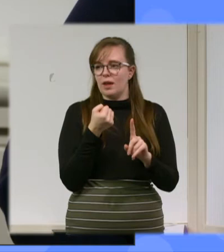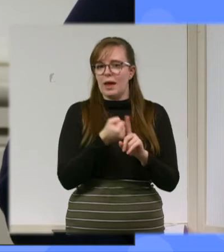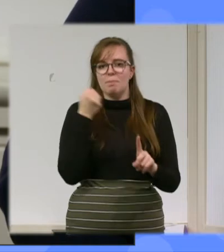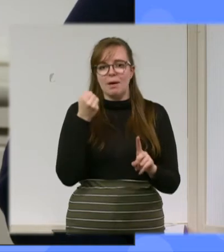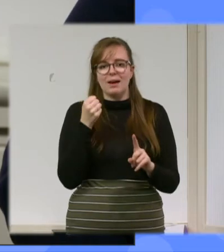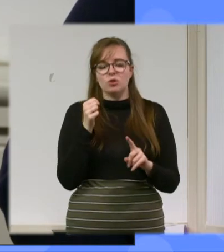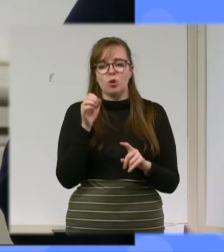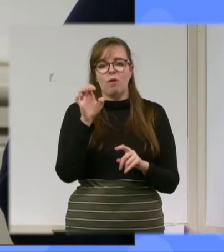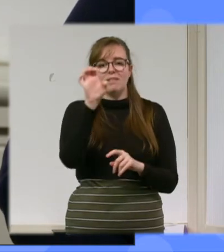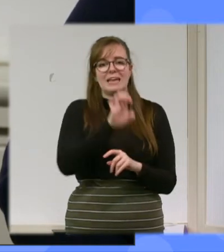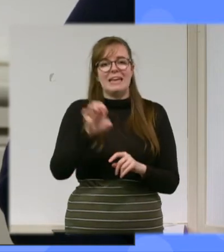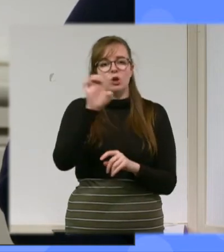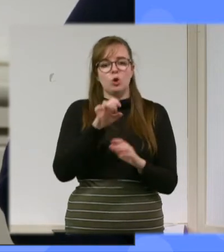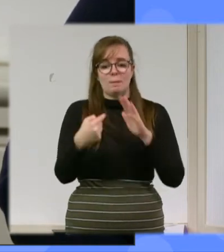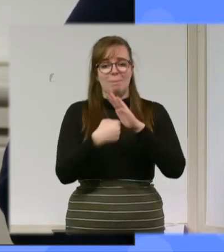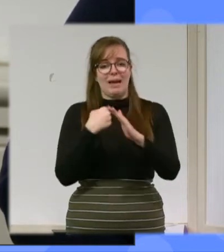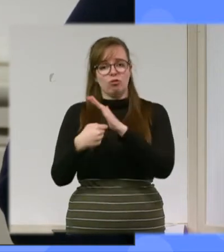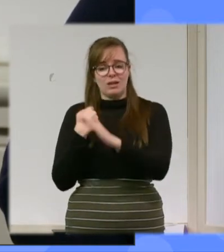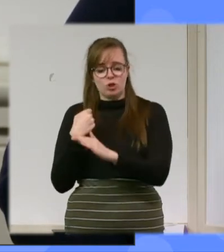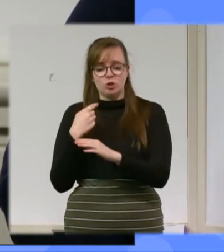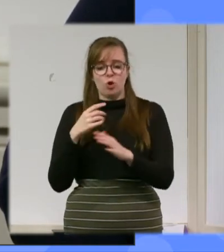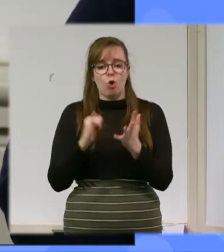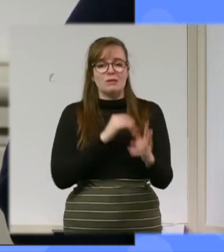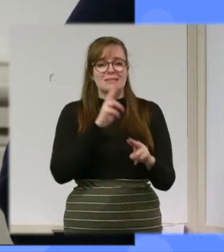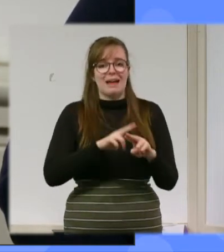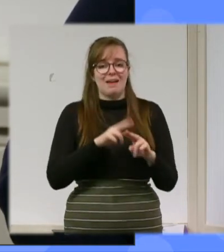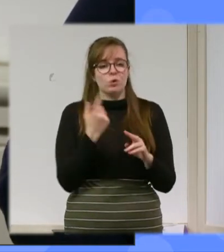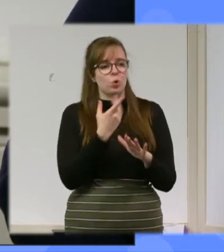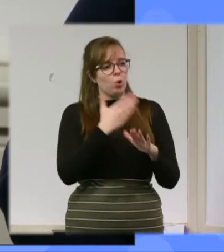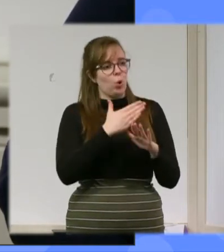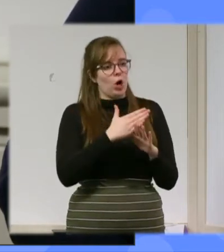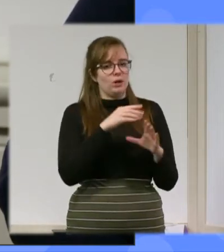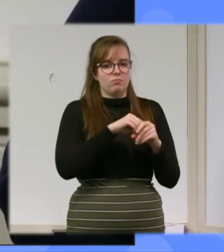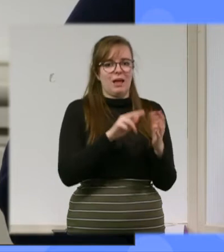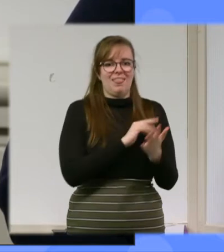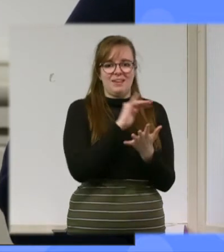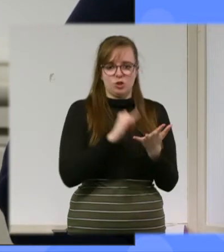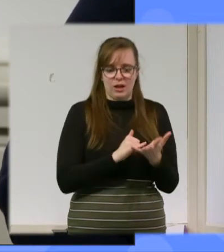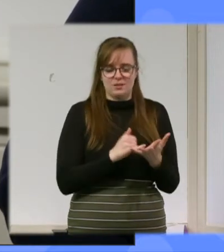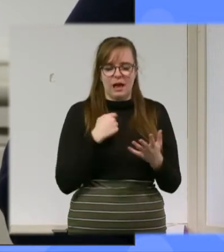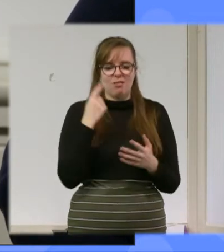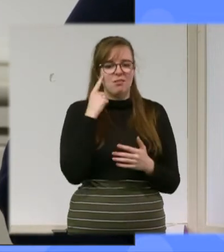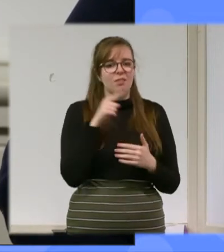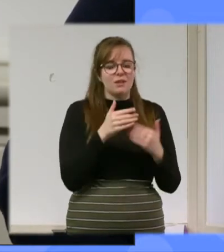migration or staff in work and the NHS I think that's a far more immediate issue